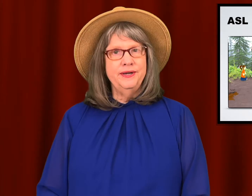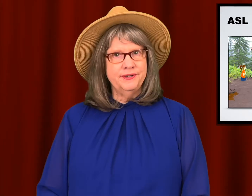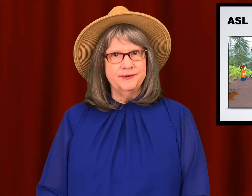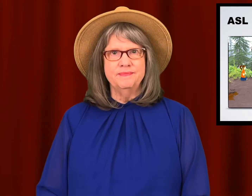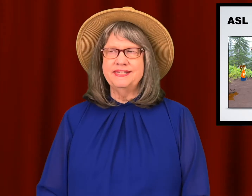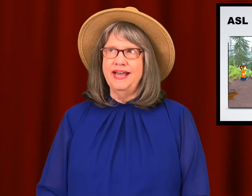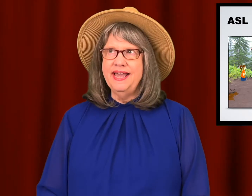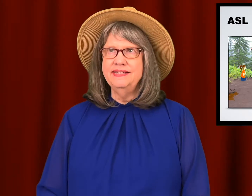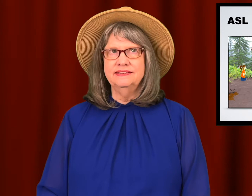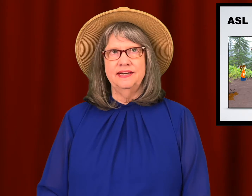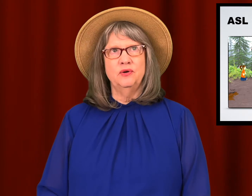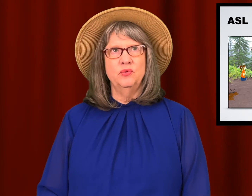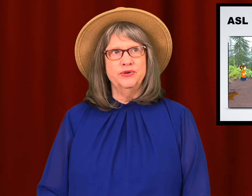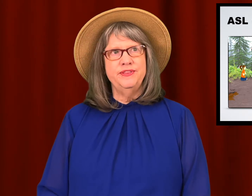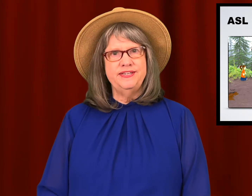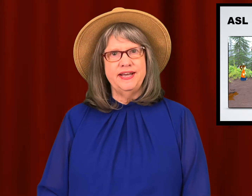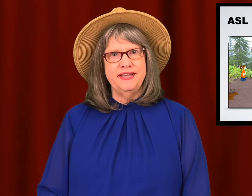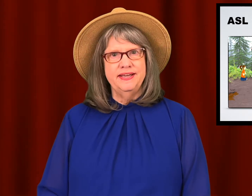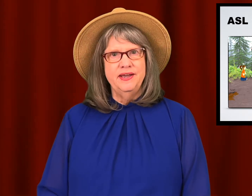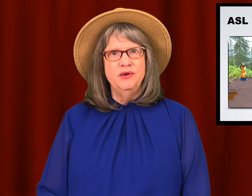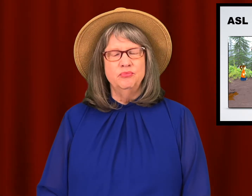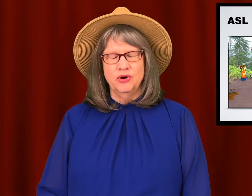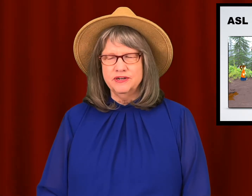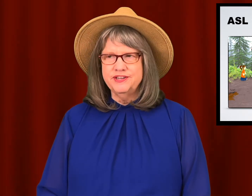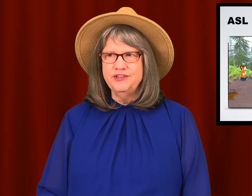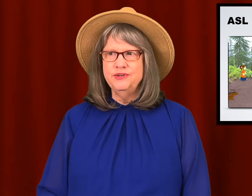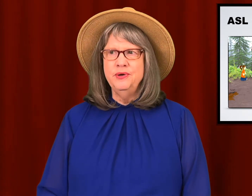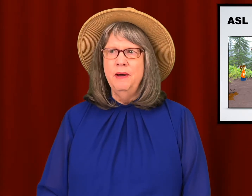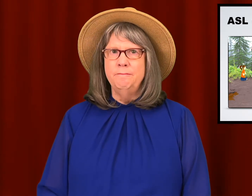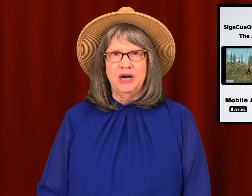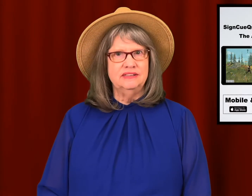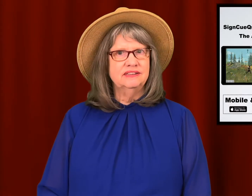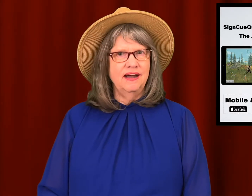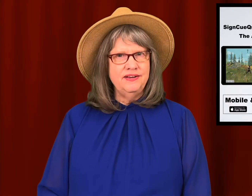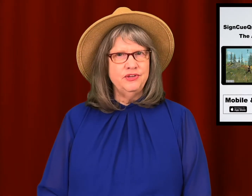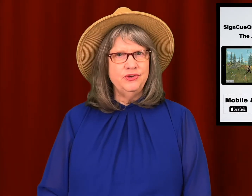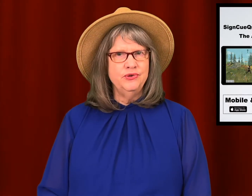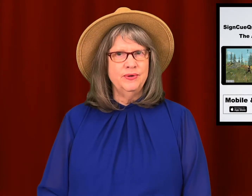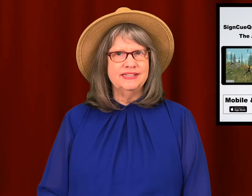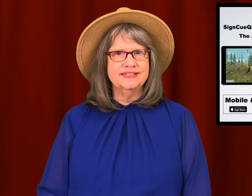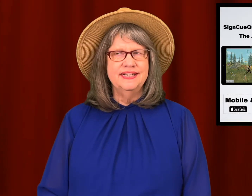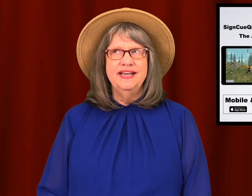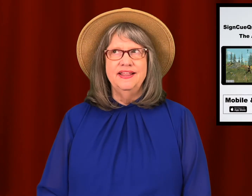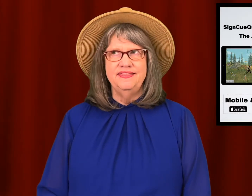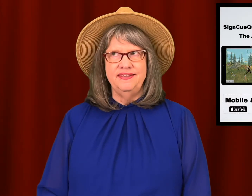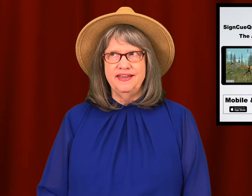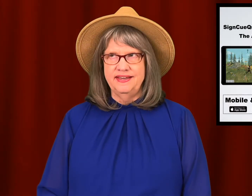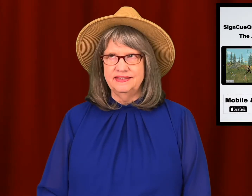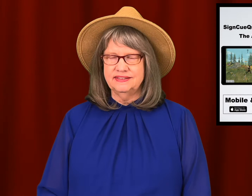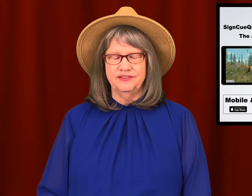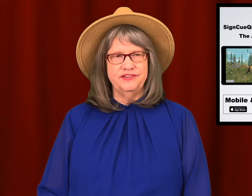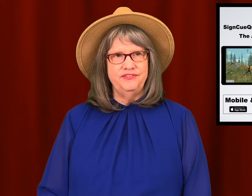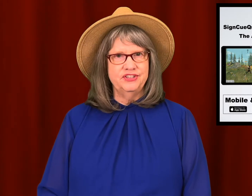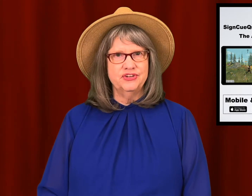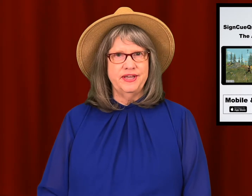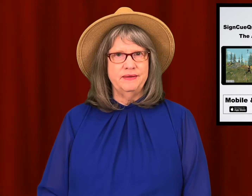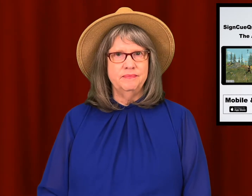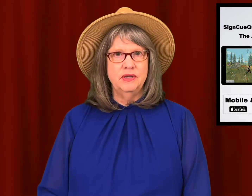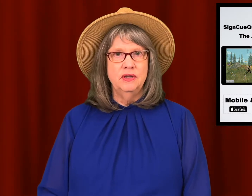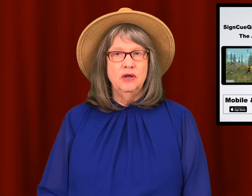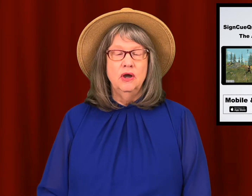Welcome to ASL Word Of The Day brought to you by SignCueQuest, The ASL Adventure Game.